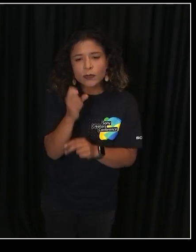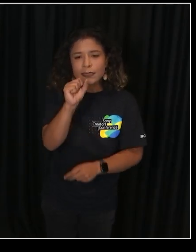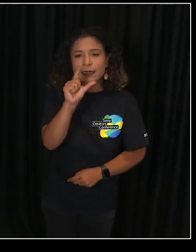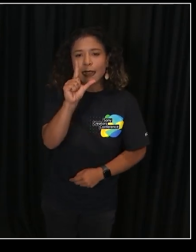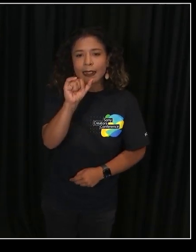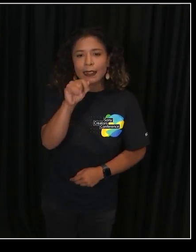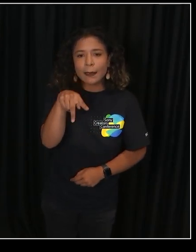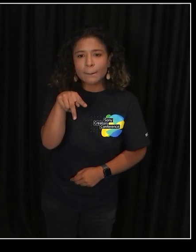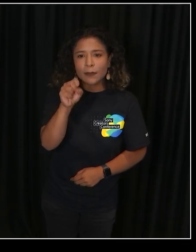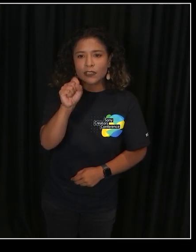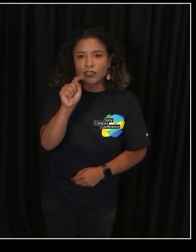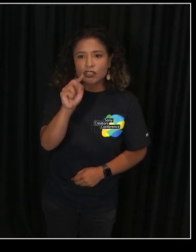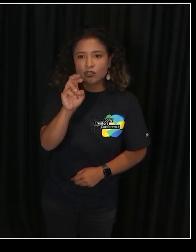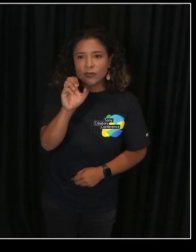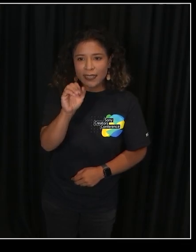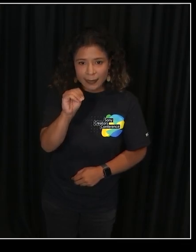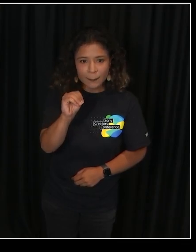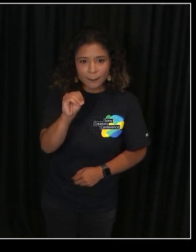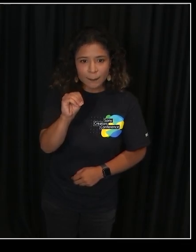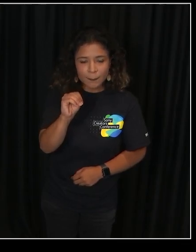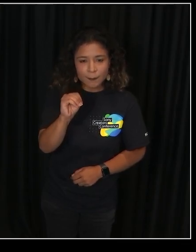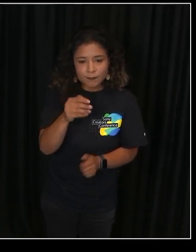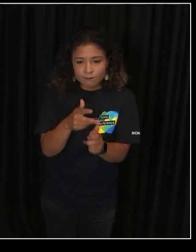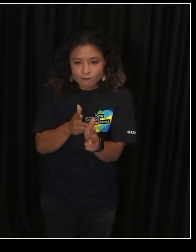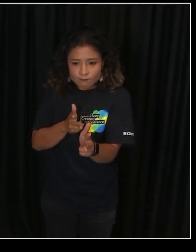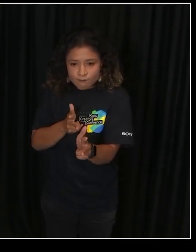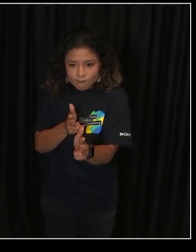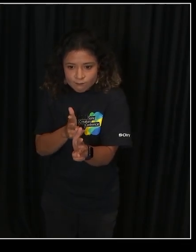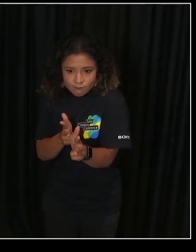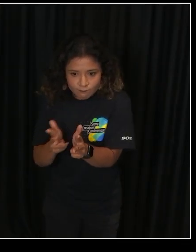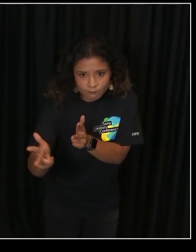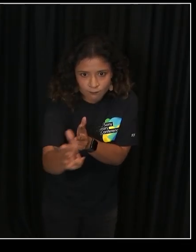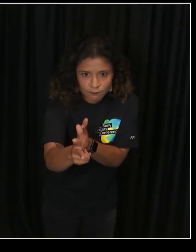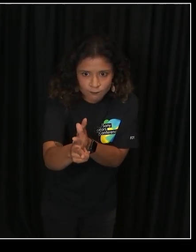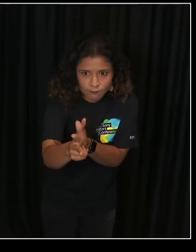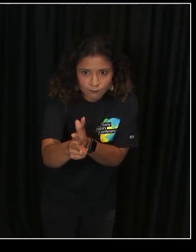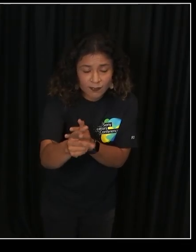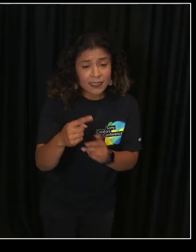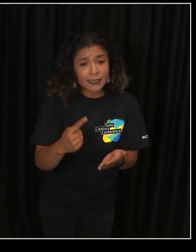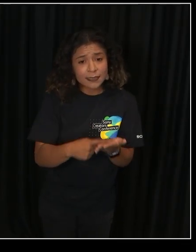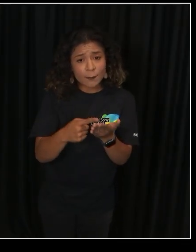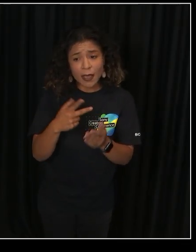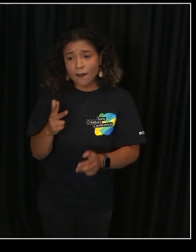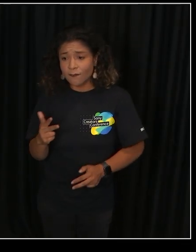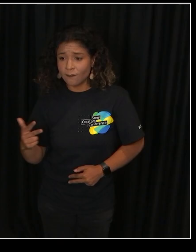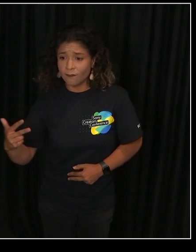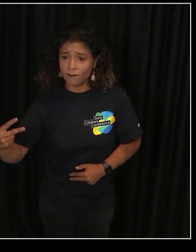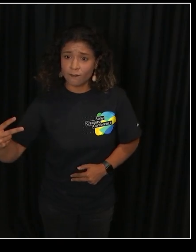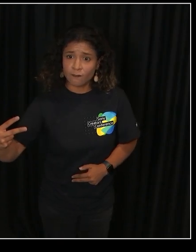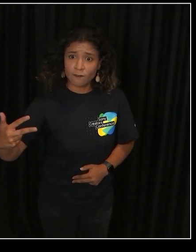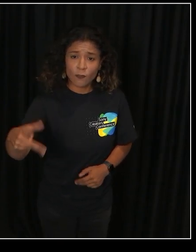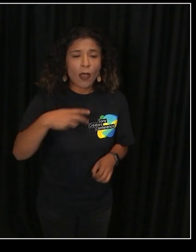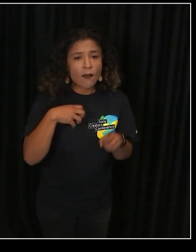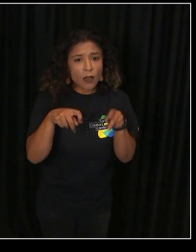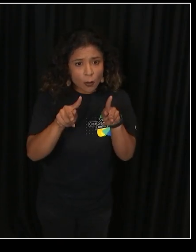extra speed and then pass the car in front of you. And sometimes you come into corners and there's the opportunity to do something like a crossover pass,